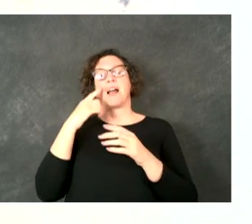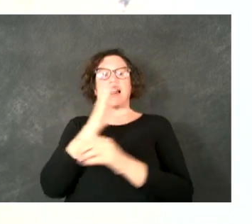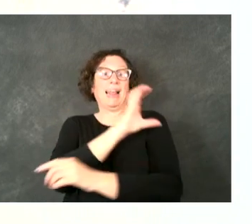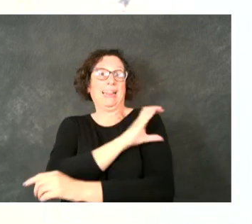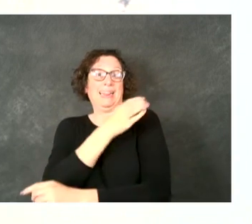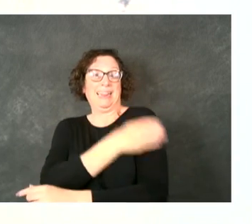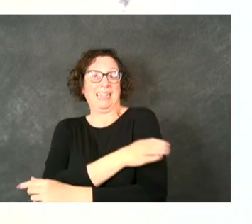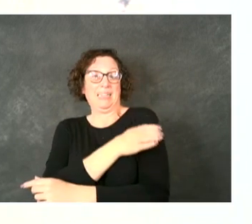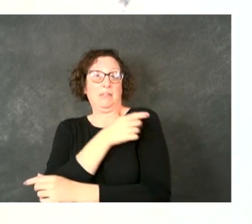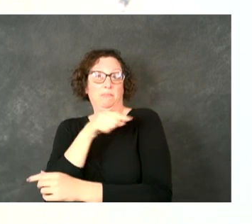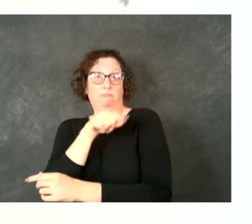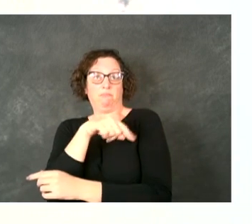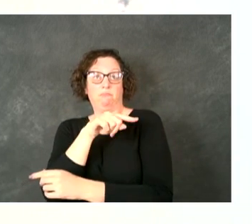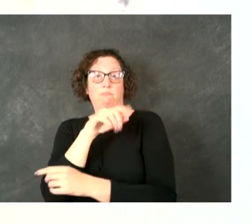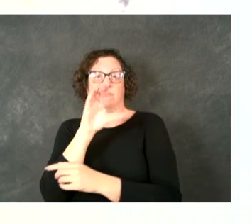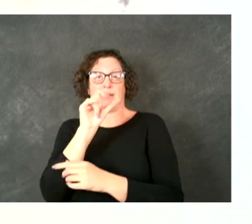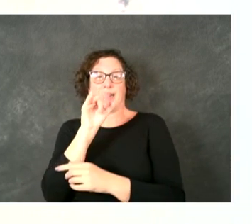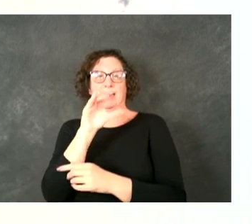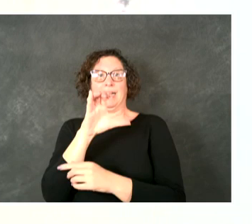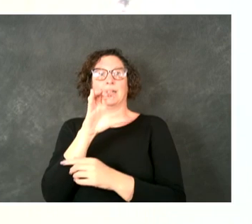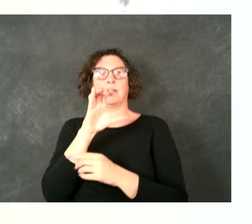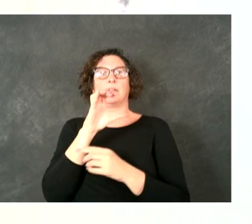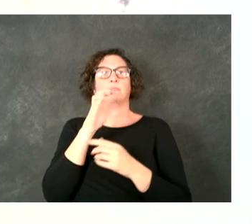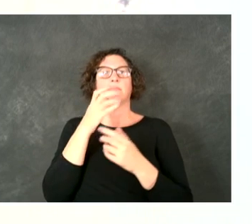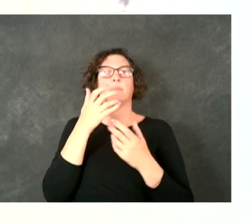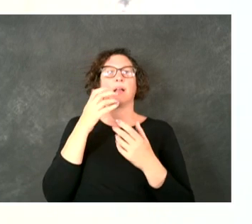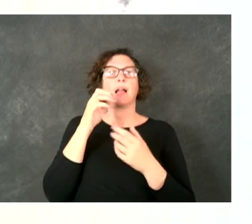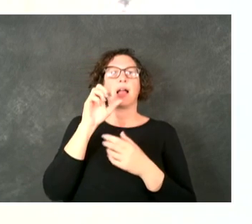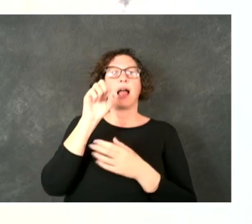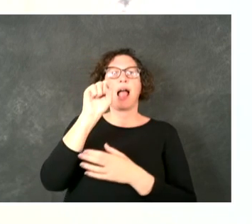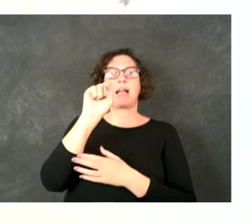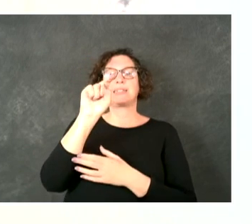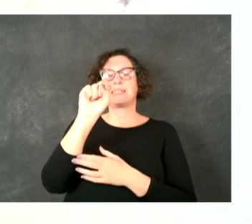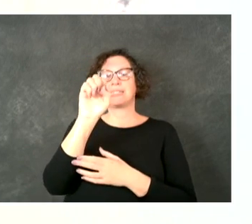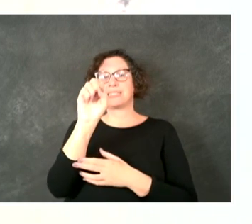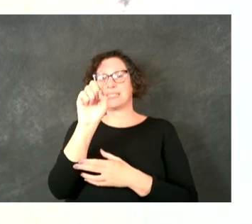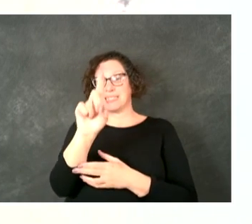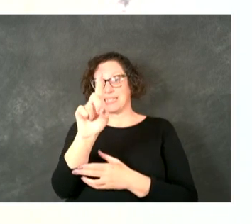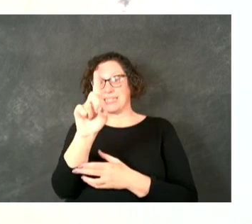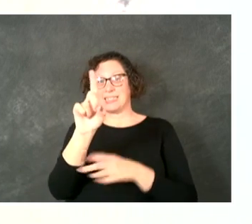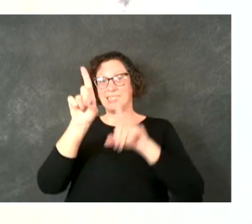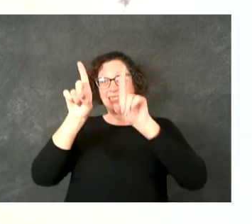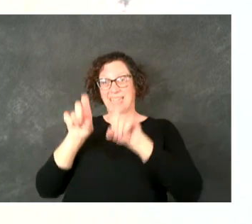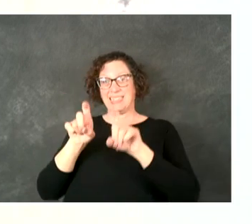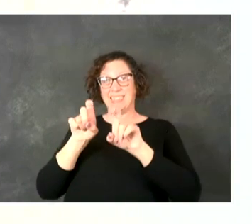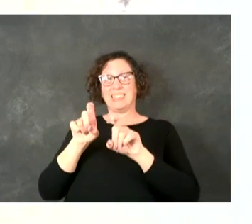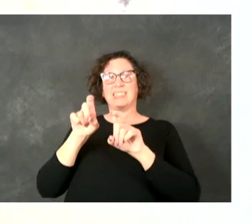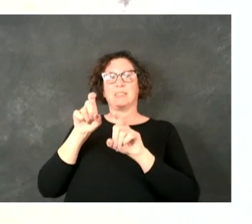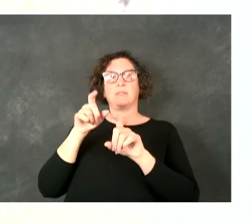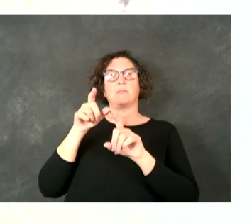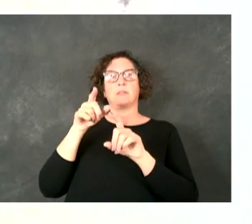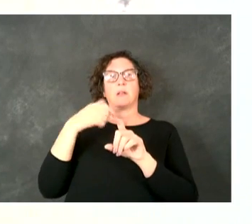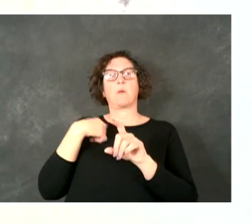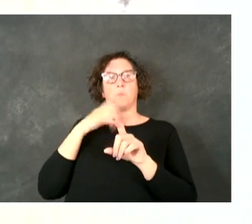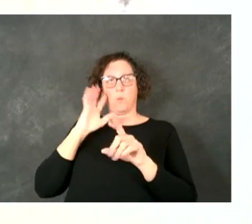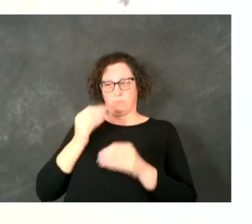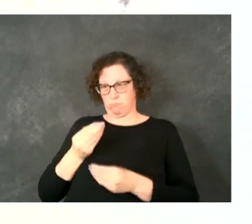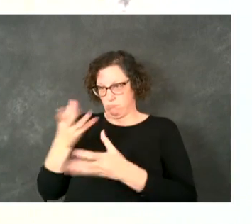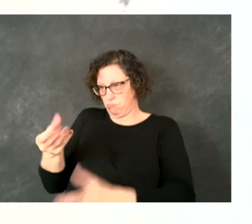WE HAVE A CLINIAC ND PATIENTS CAN